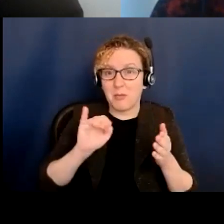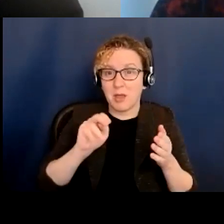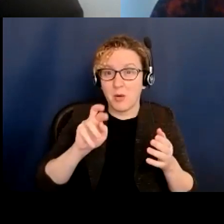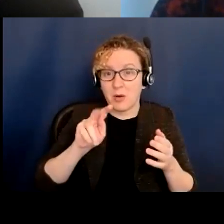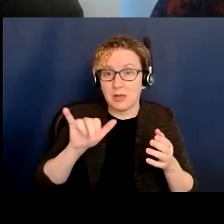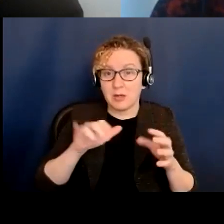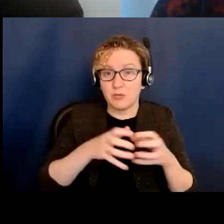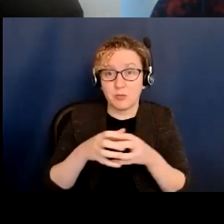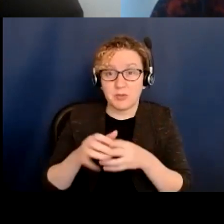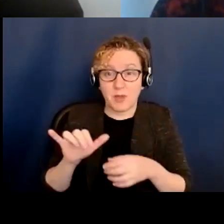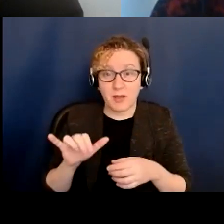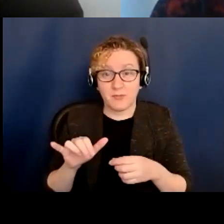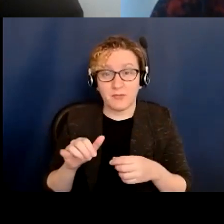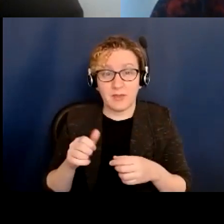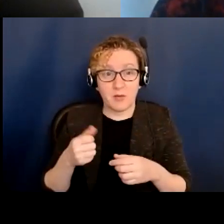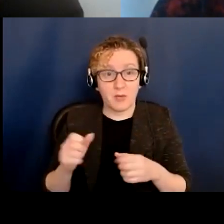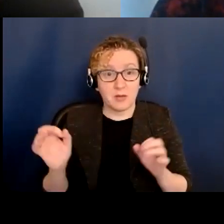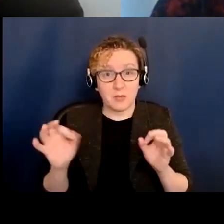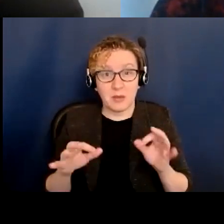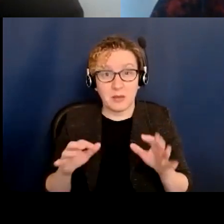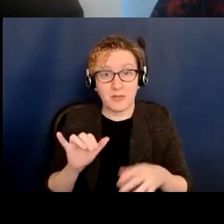What is the question?